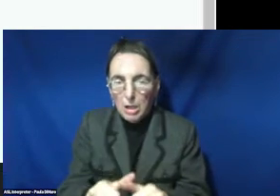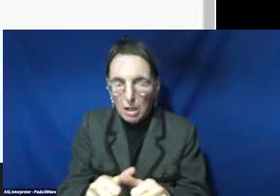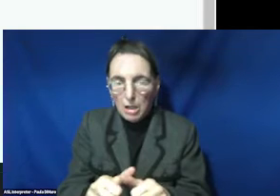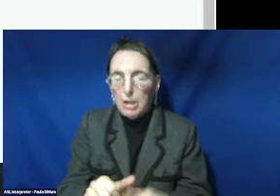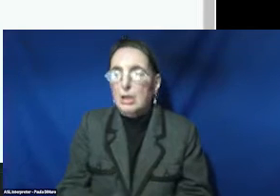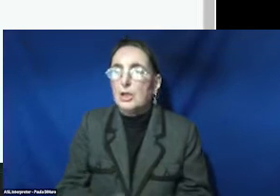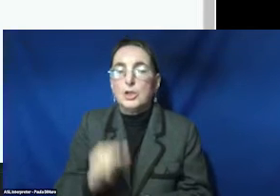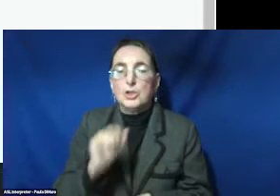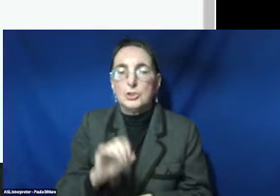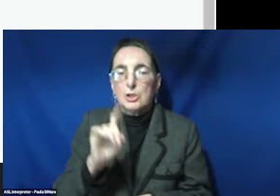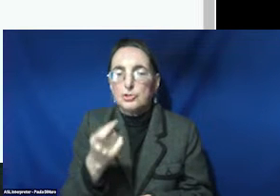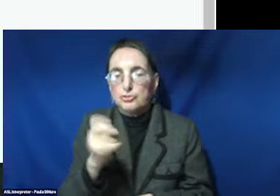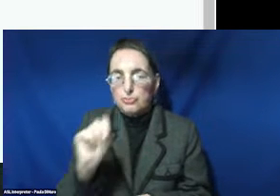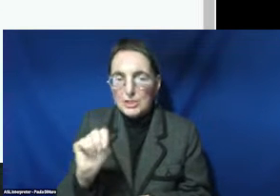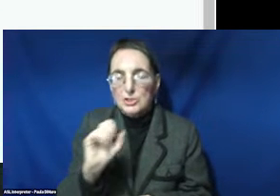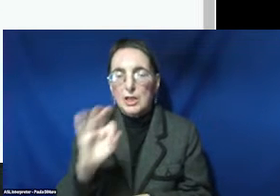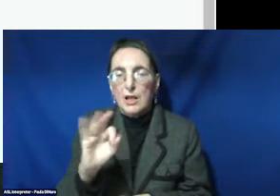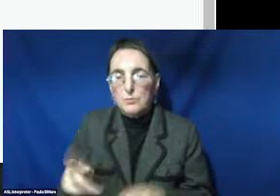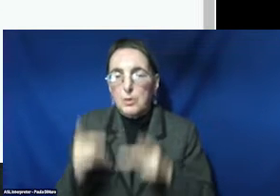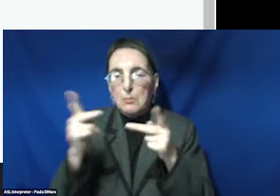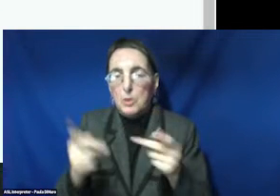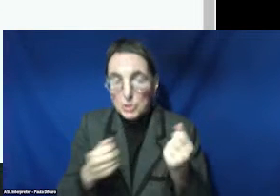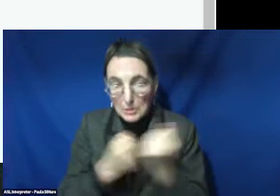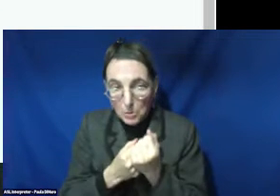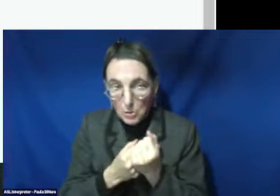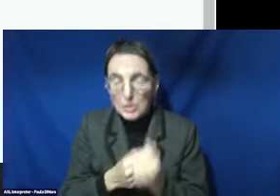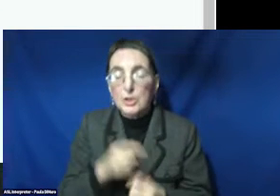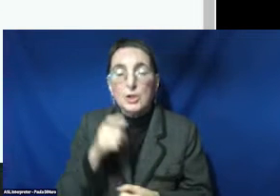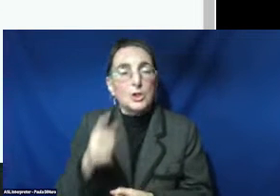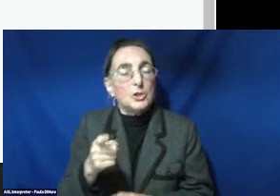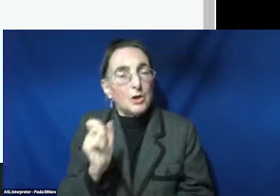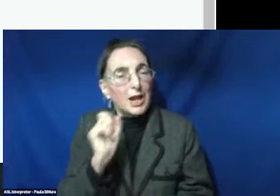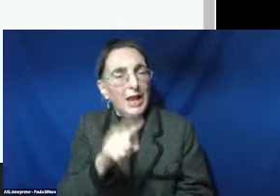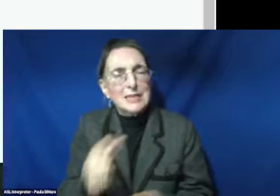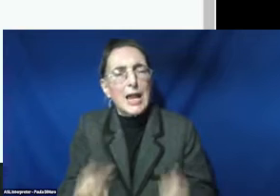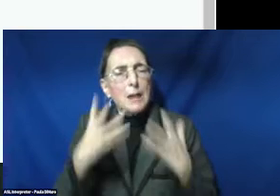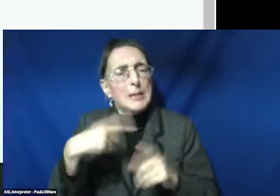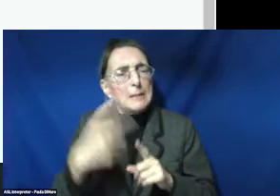So Duration of Proposed Support: So here you are asked how many months of duration you need